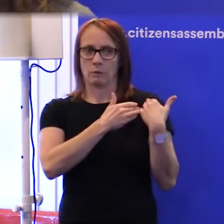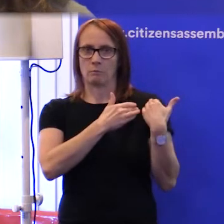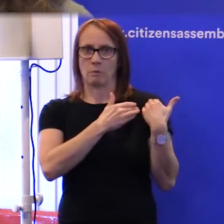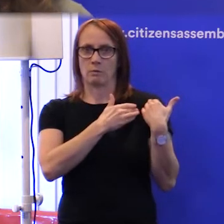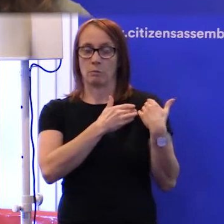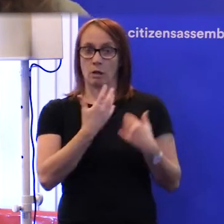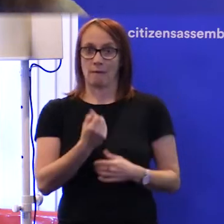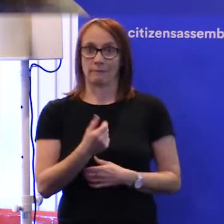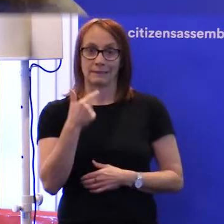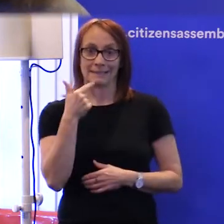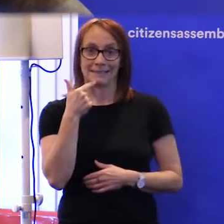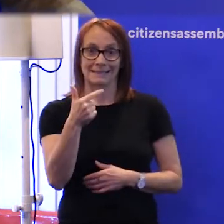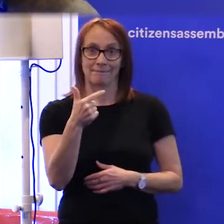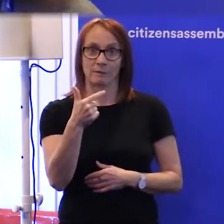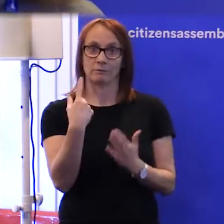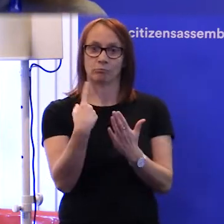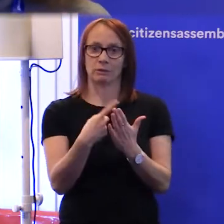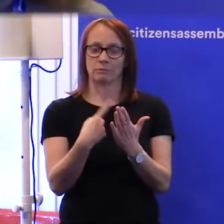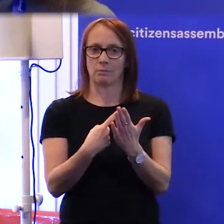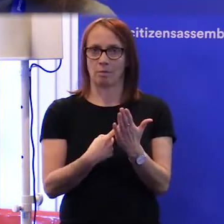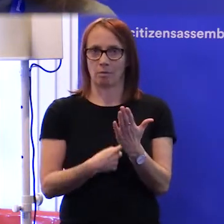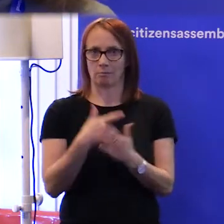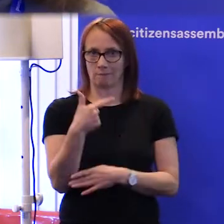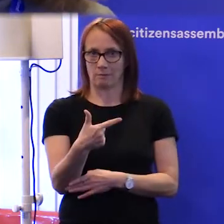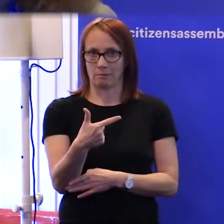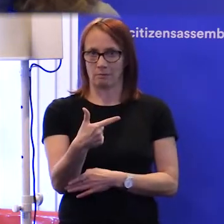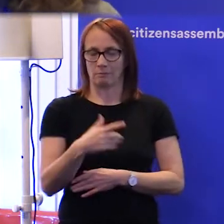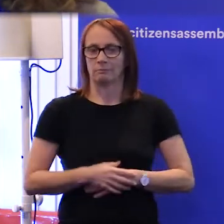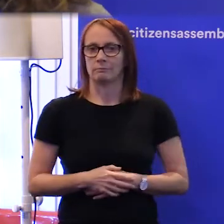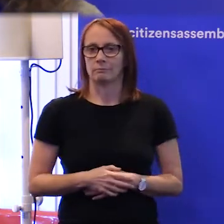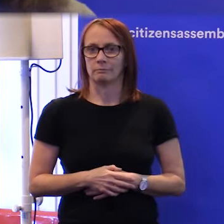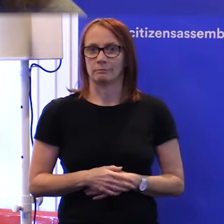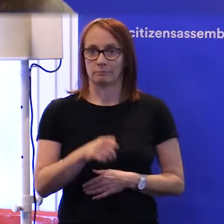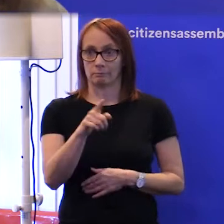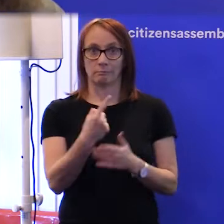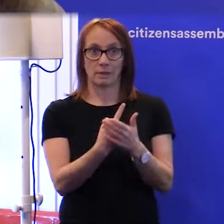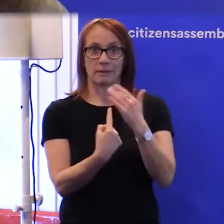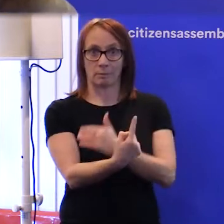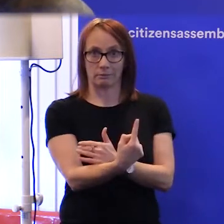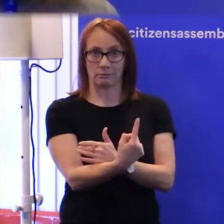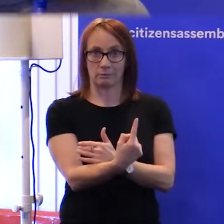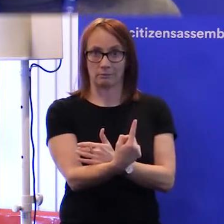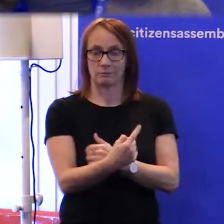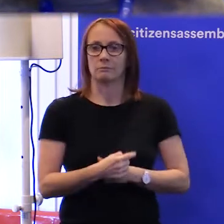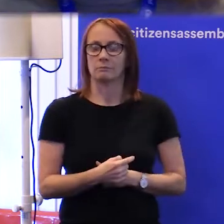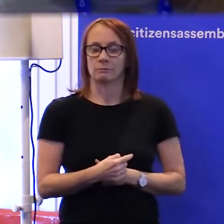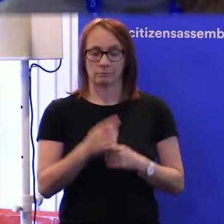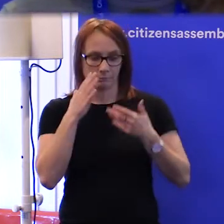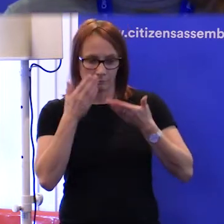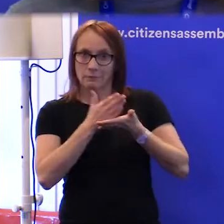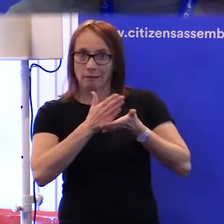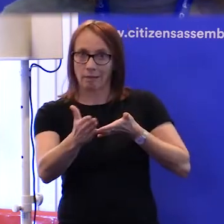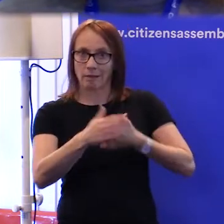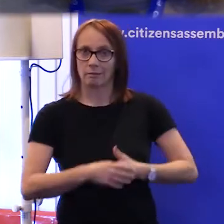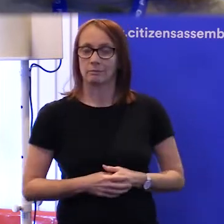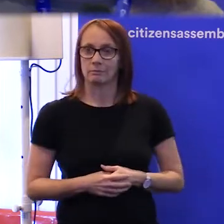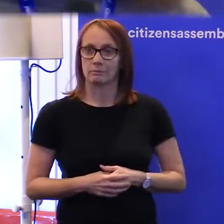with seven key principles the assembly is independent it is transparent its